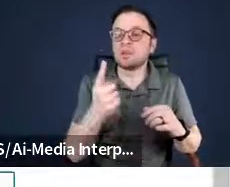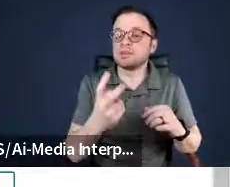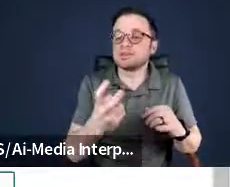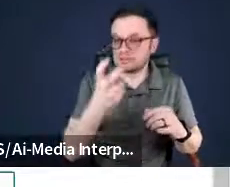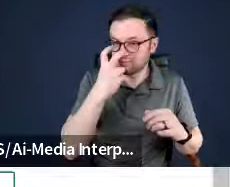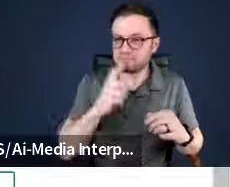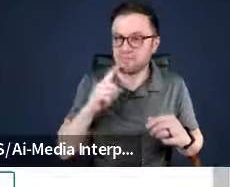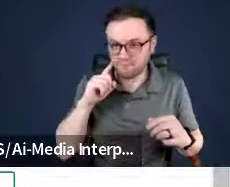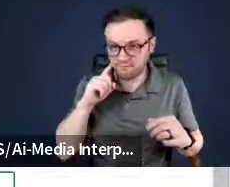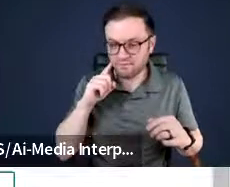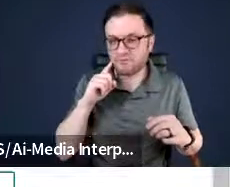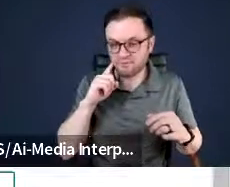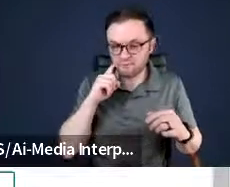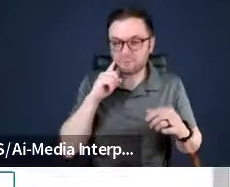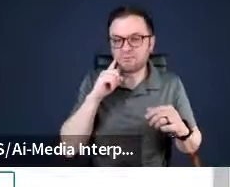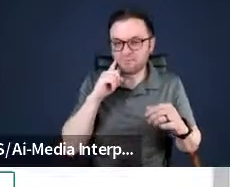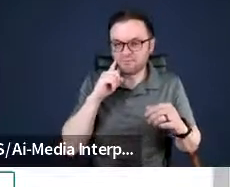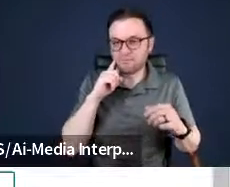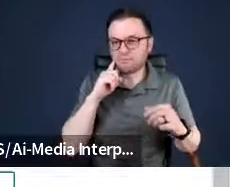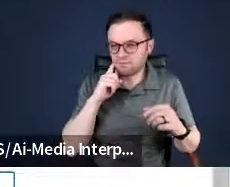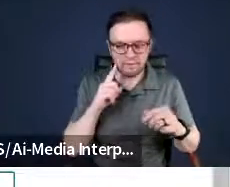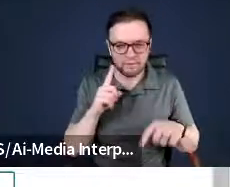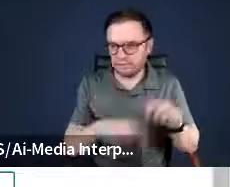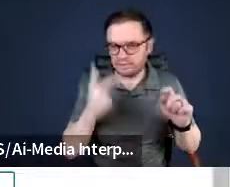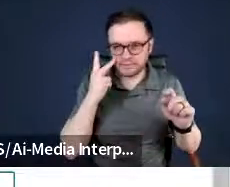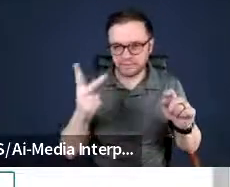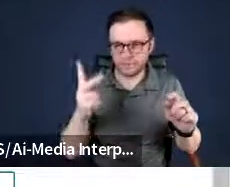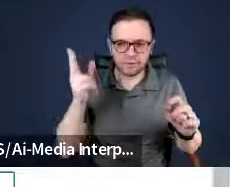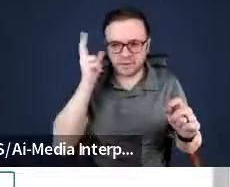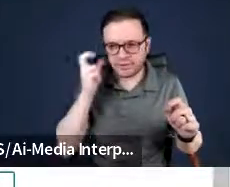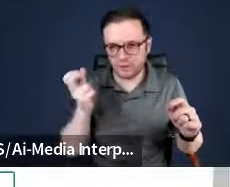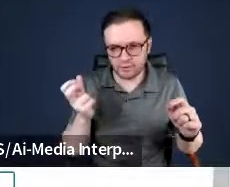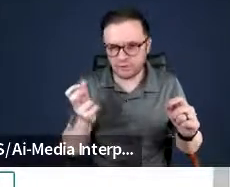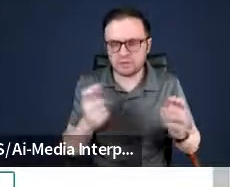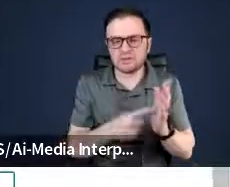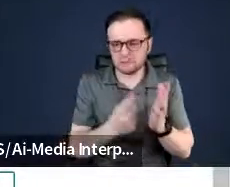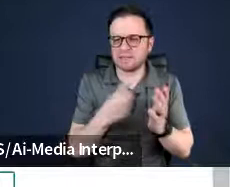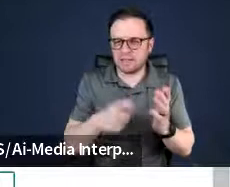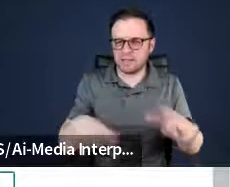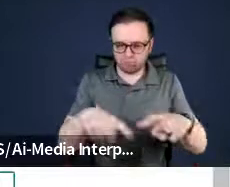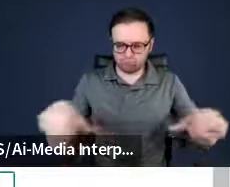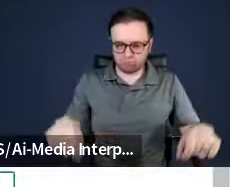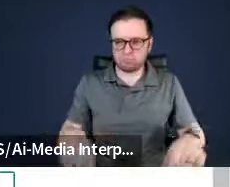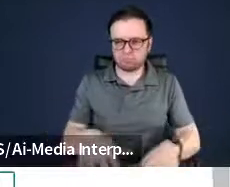but that is another way.